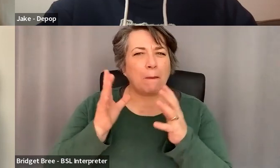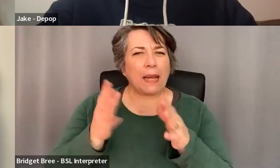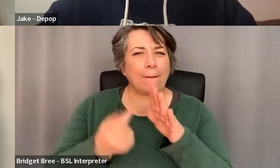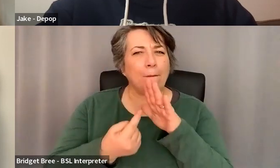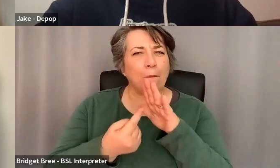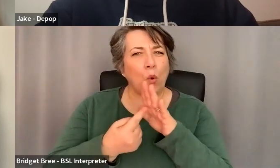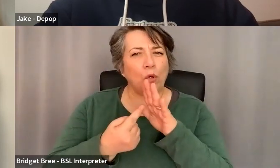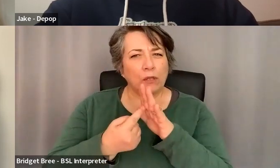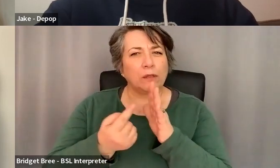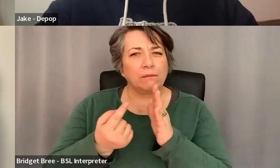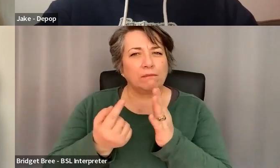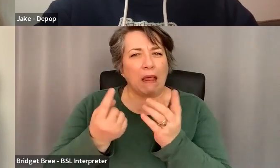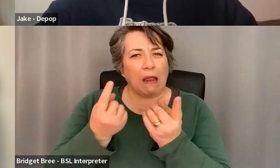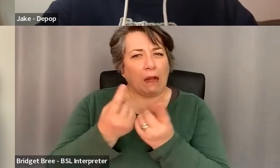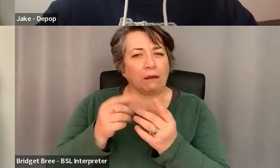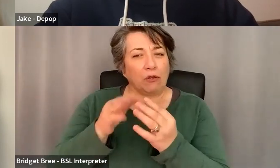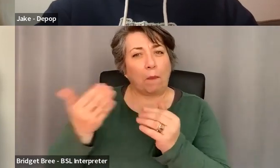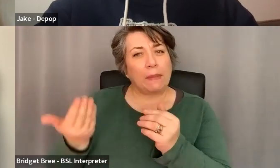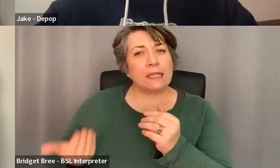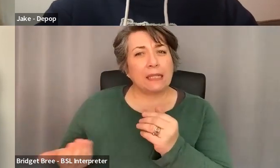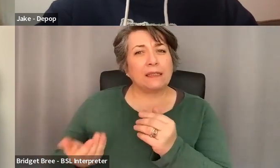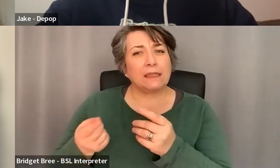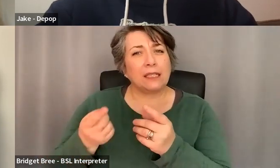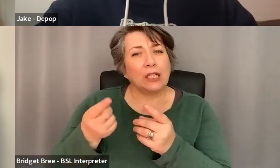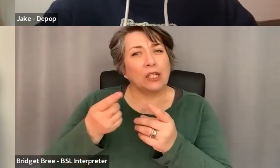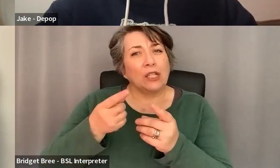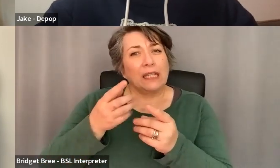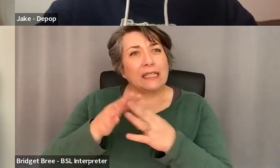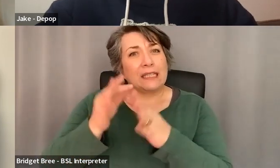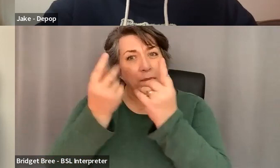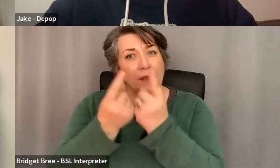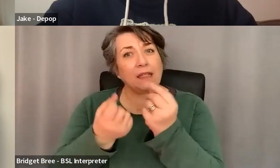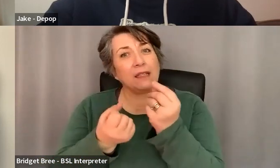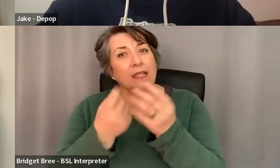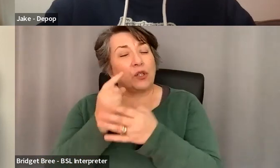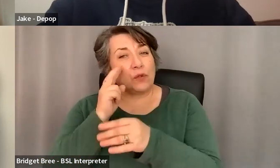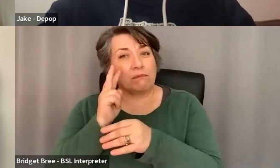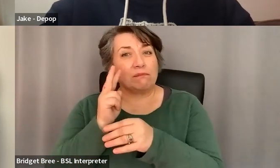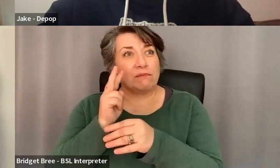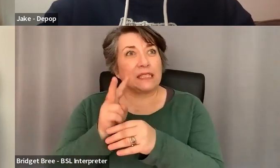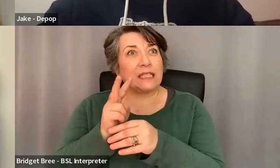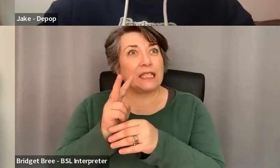And I guess it's an issue that comes up. I suppose, when people are talking about fashion is that sustainable?